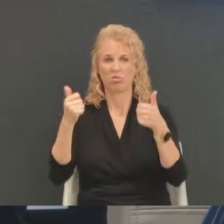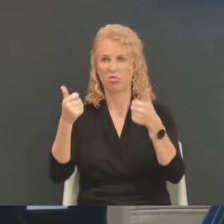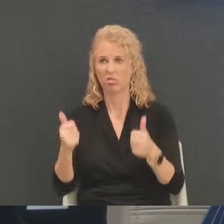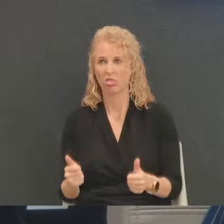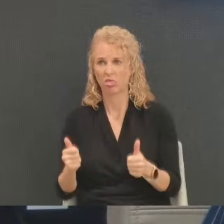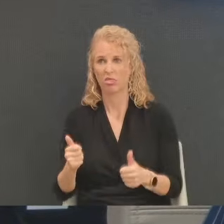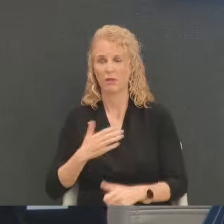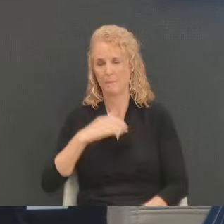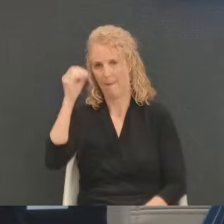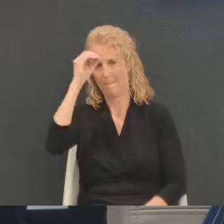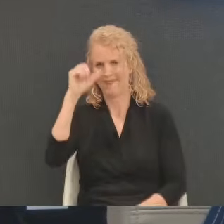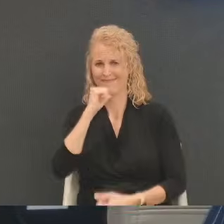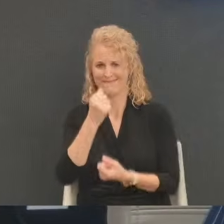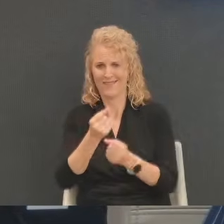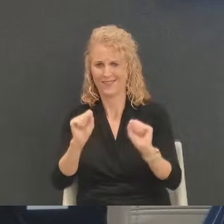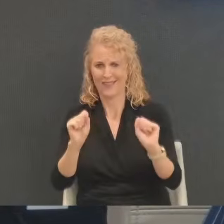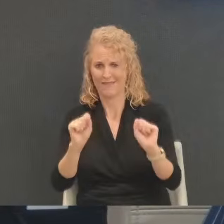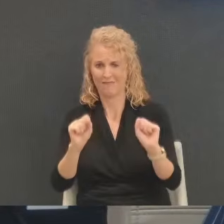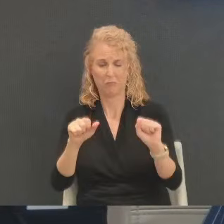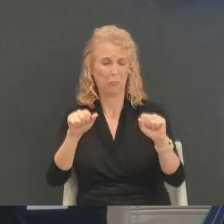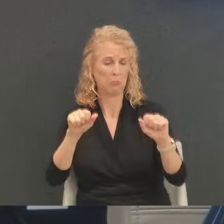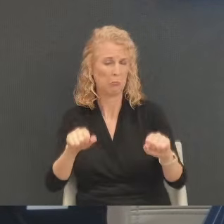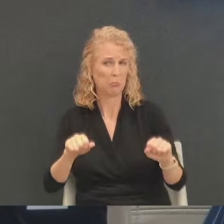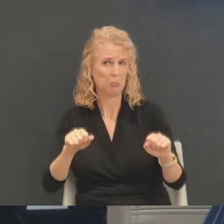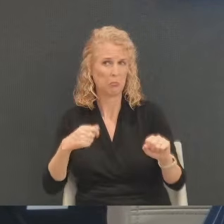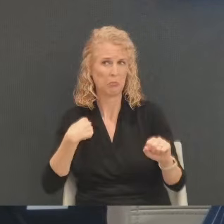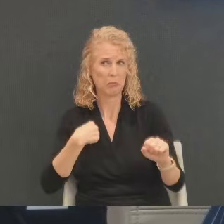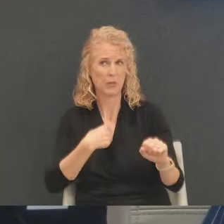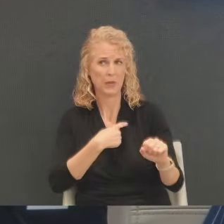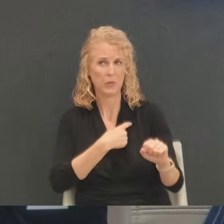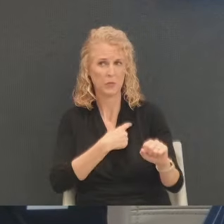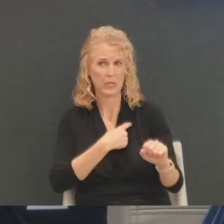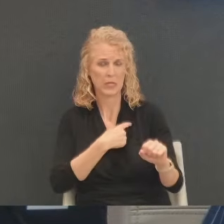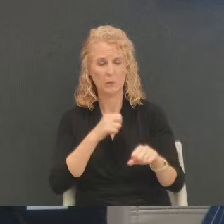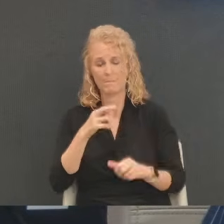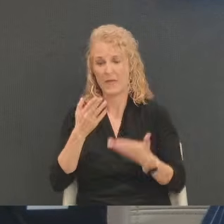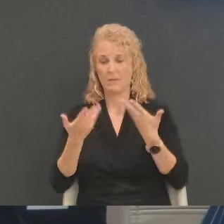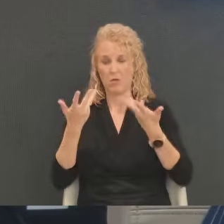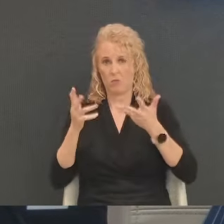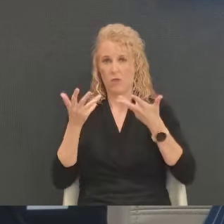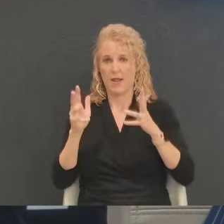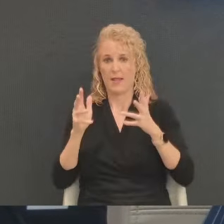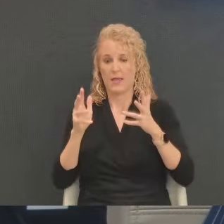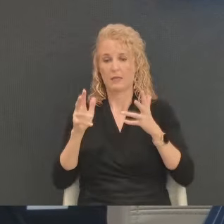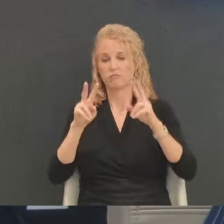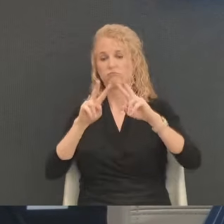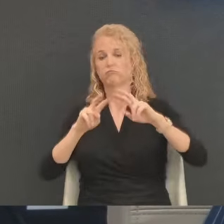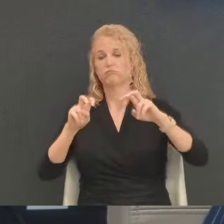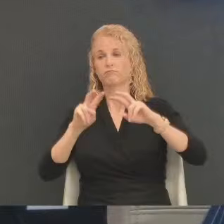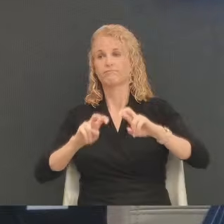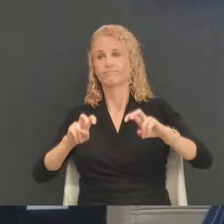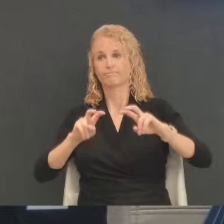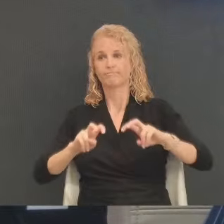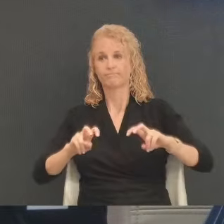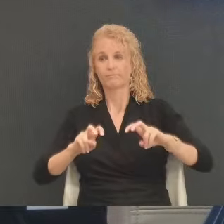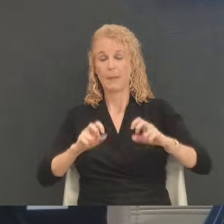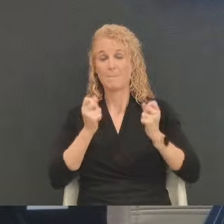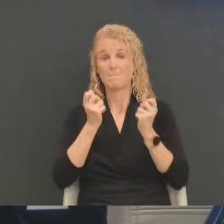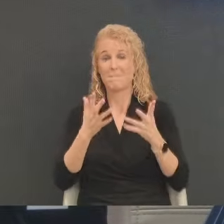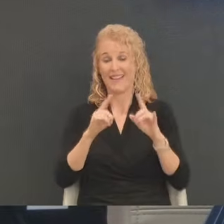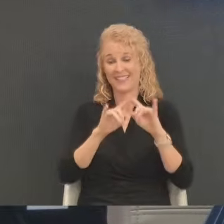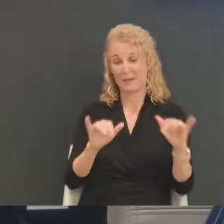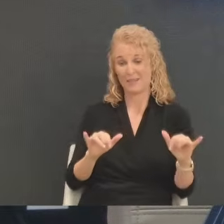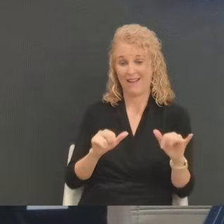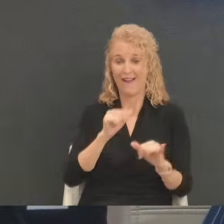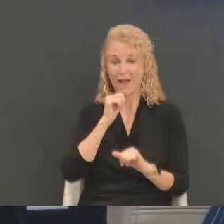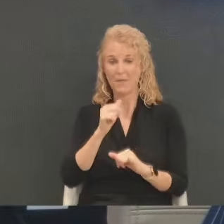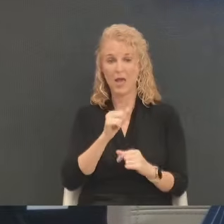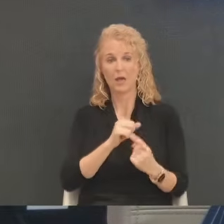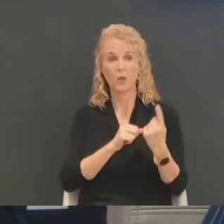opinion, are we able to or have we looked at doing it in bulk versus one by one? Like if you go to a